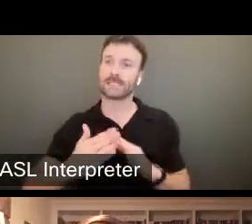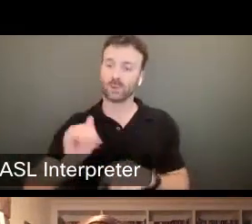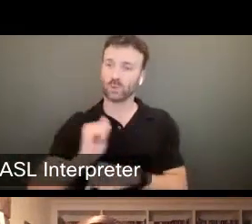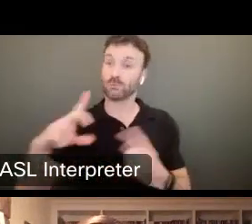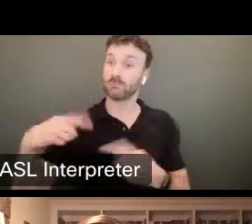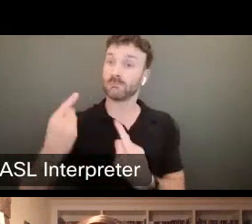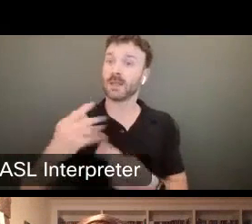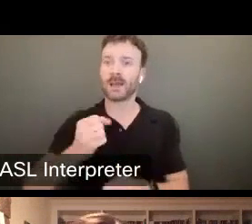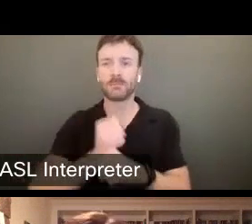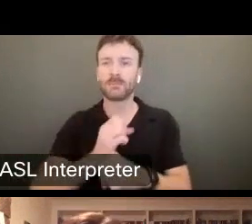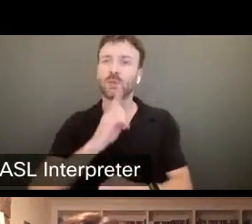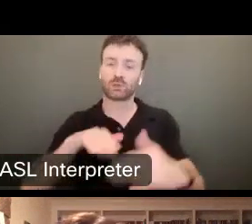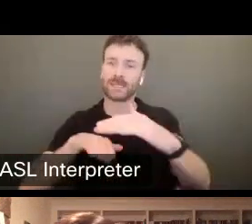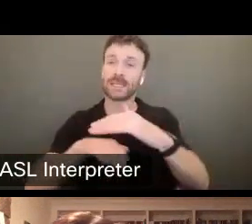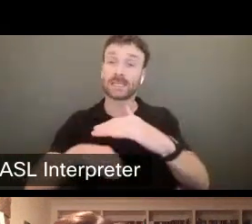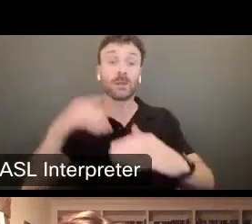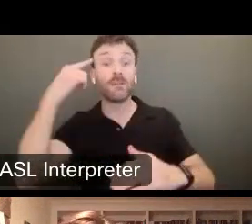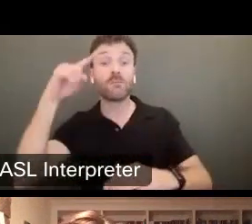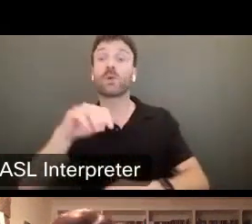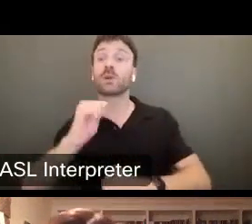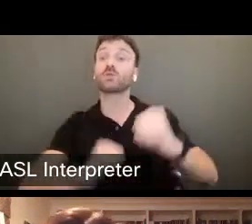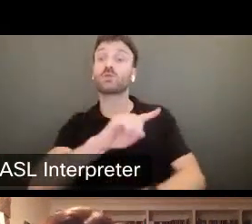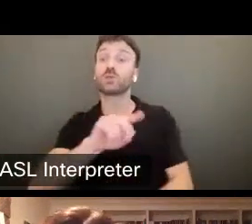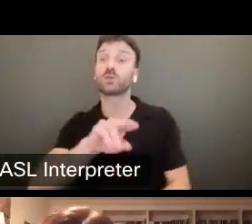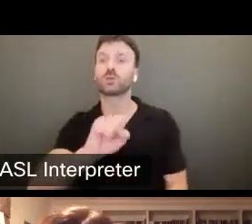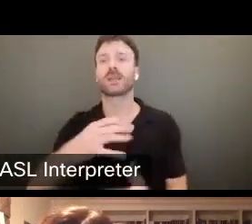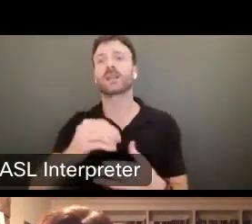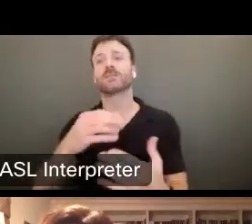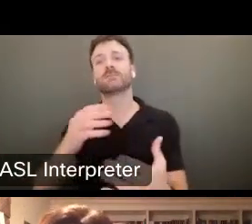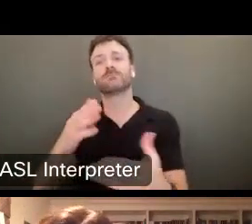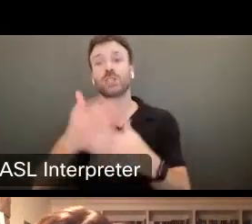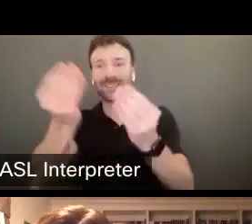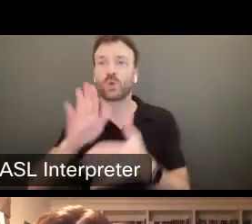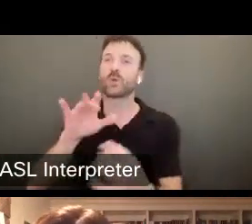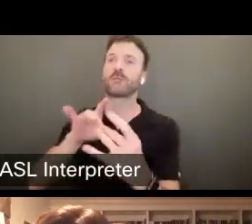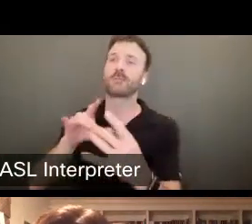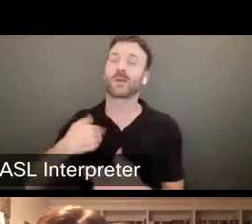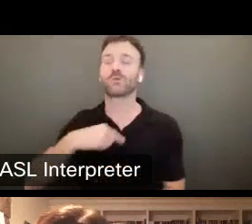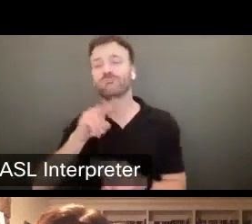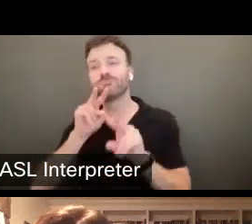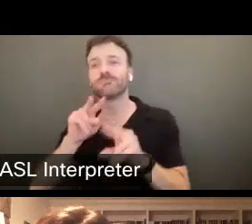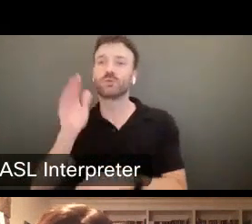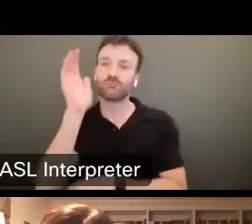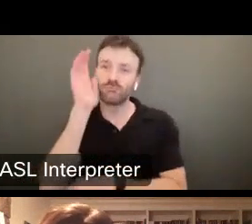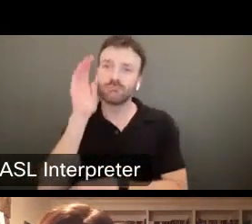construction zones and to share your feedback. And we look forward to hearing what you have to say, and again, please do continue to point